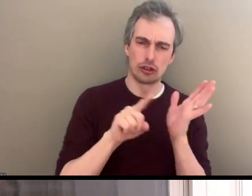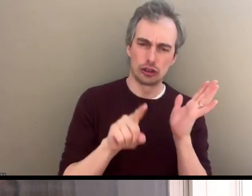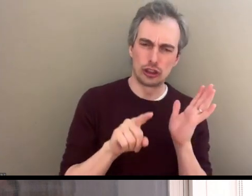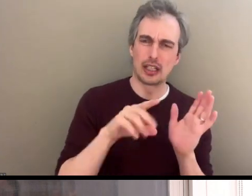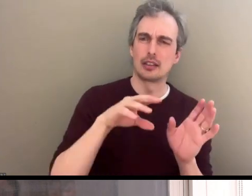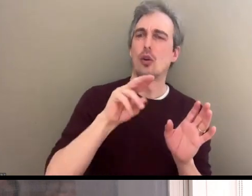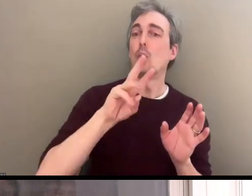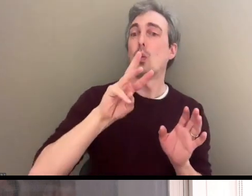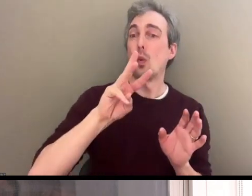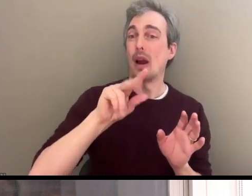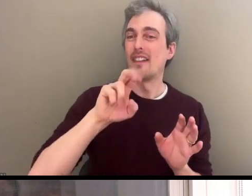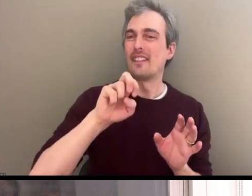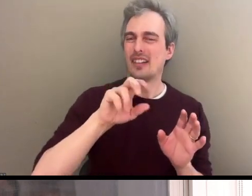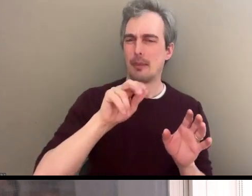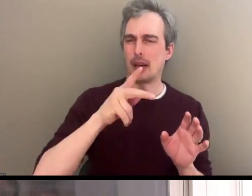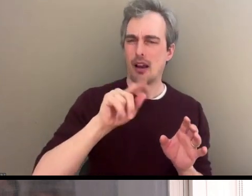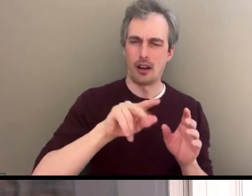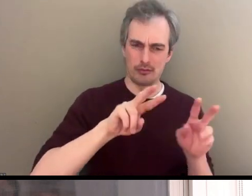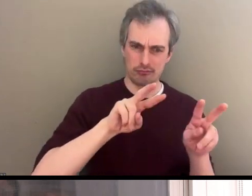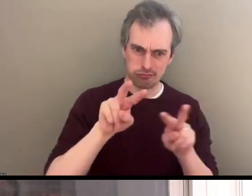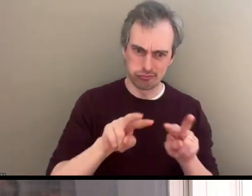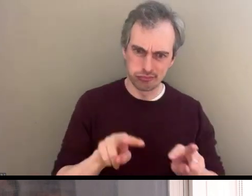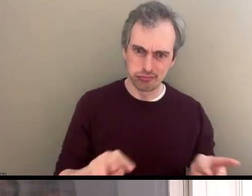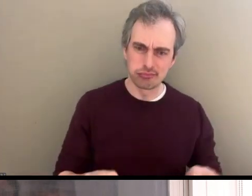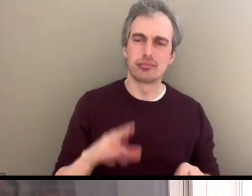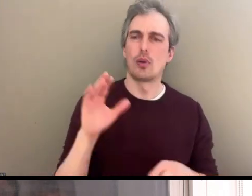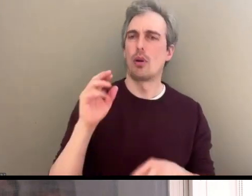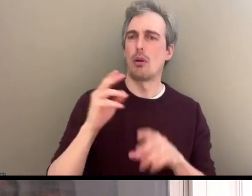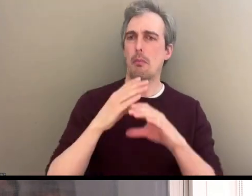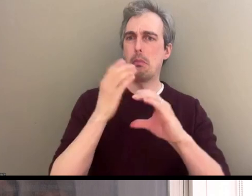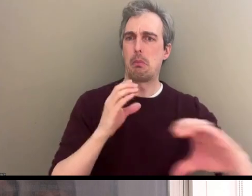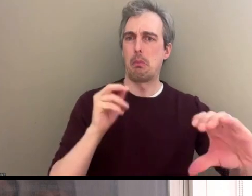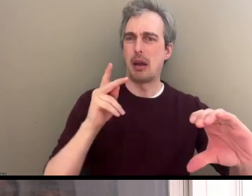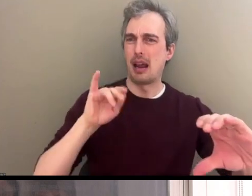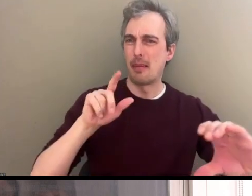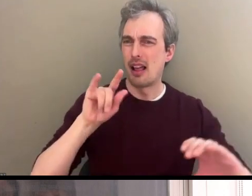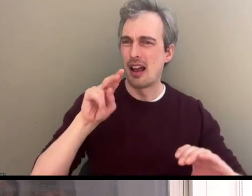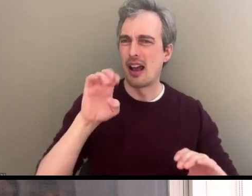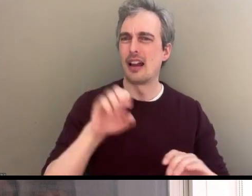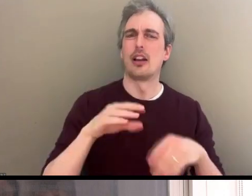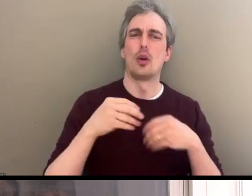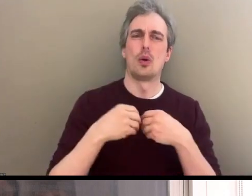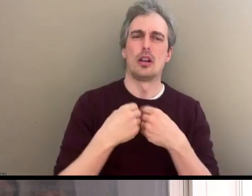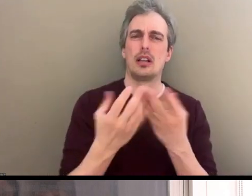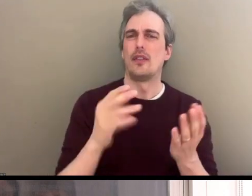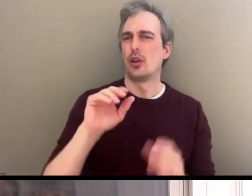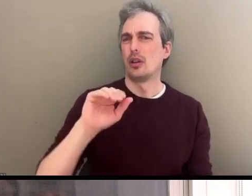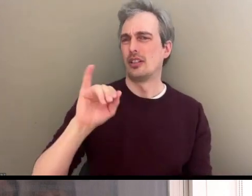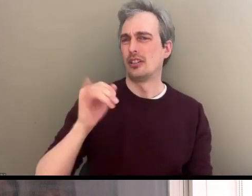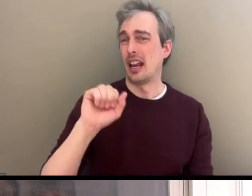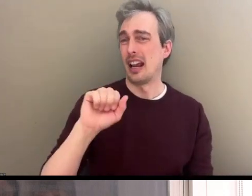It could return JSON slash XML data. You could start with 100 free scans.